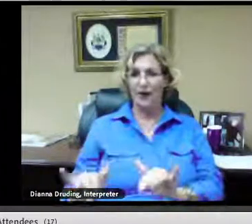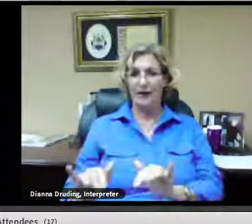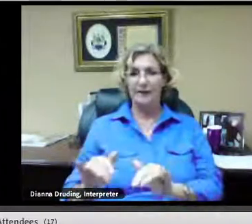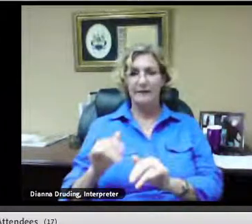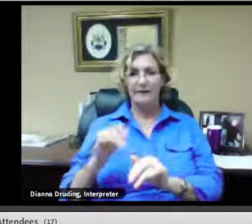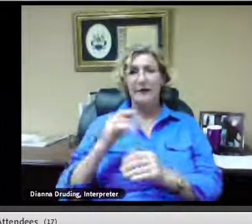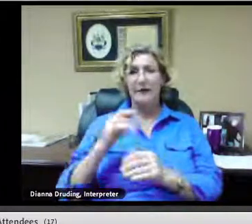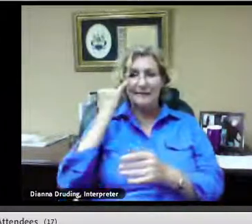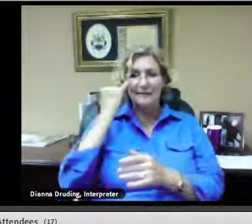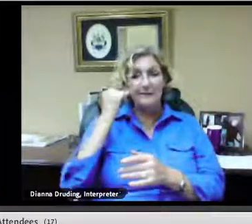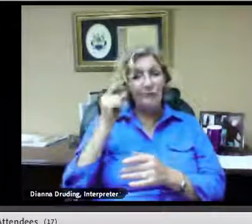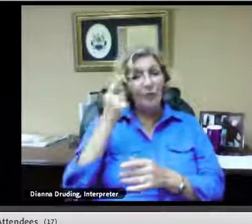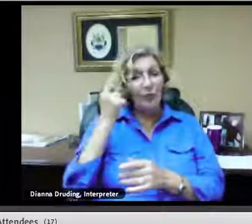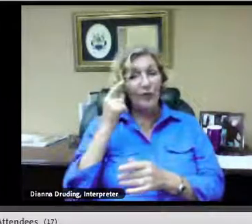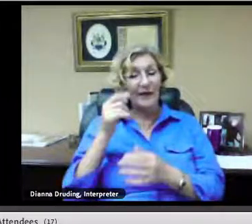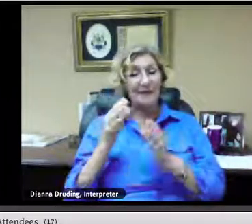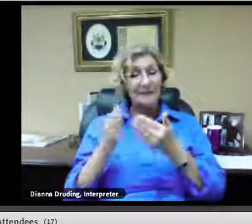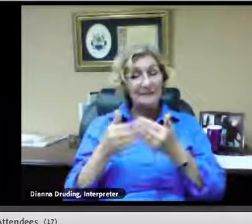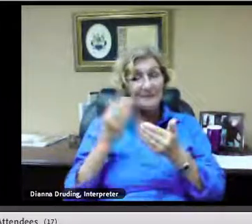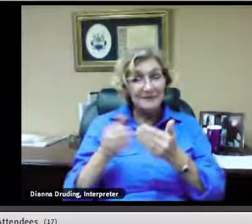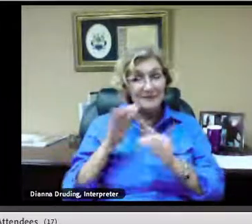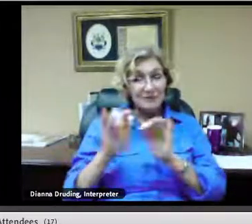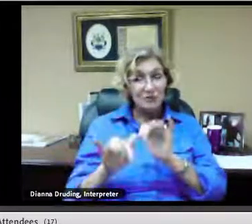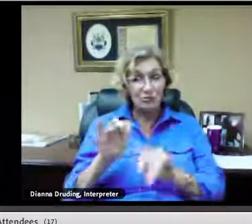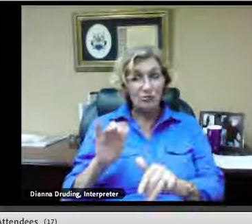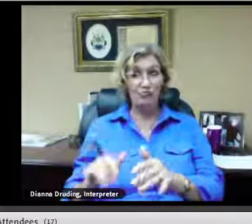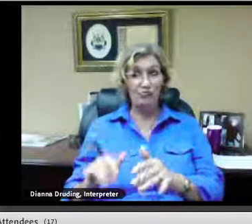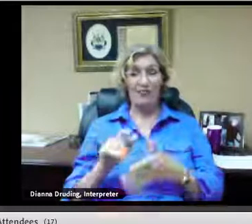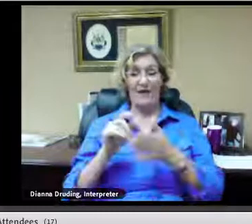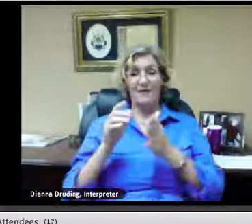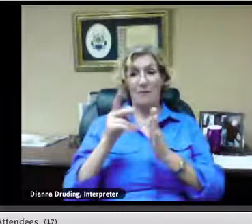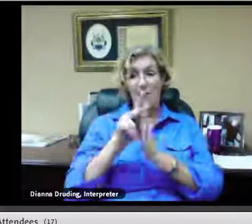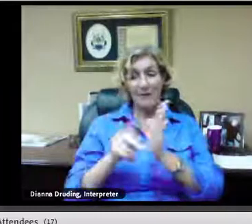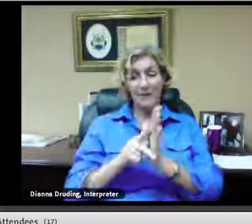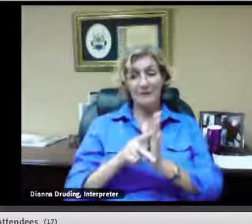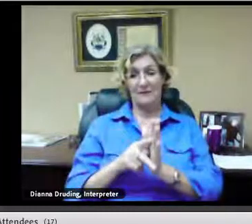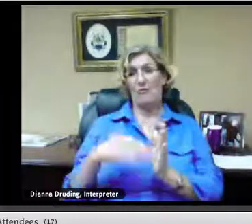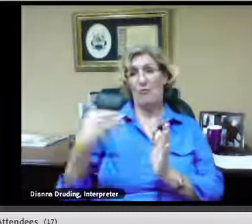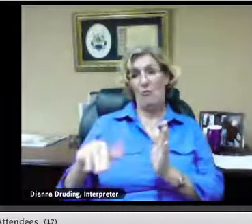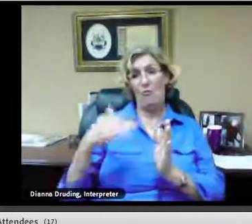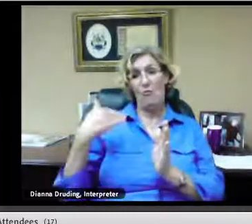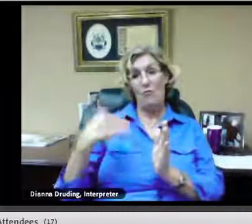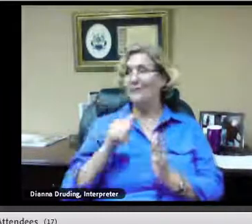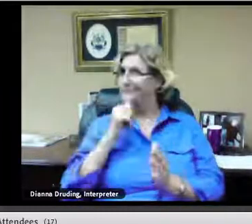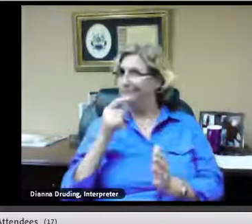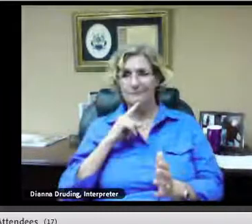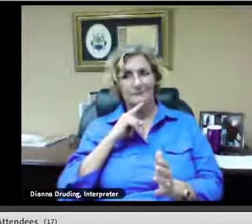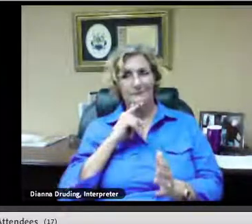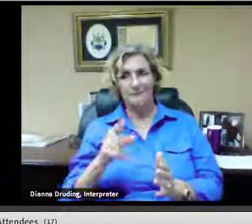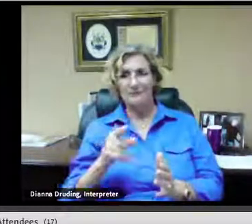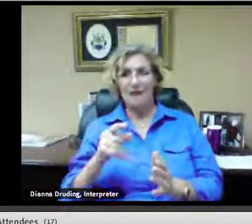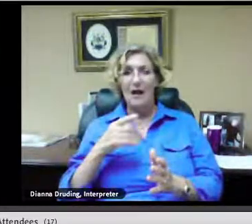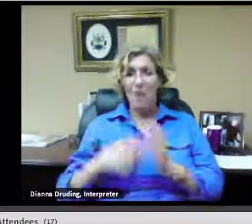and most policies and procedures are written in such a way, you almost think people are intentionally trying to be deceptive.